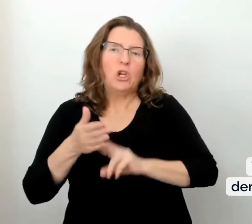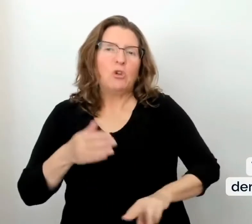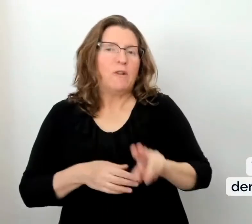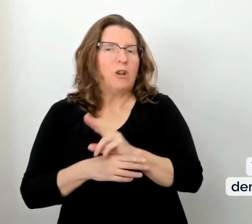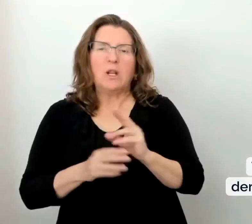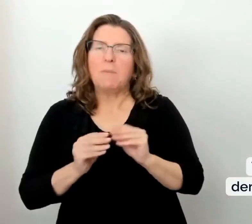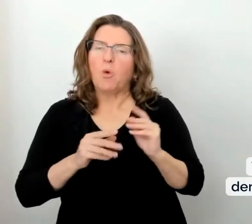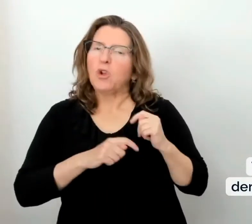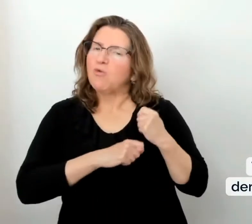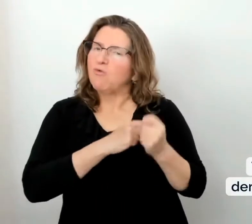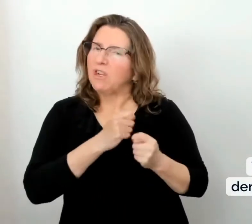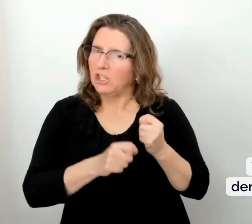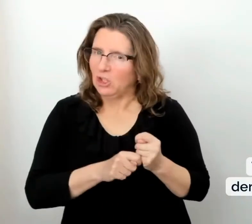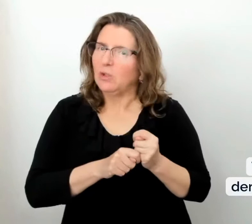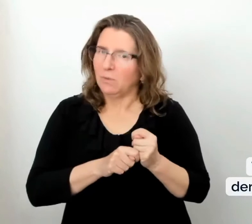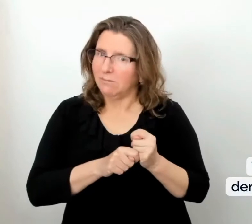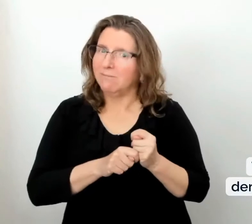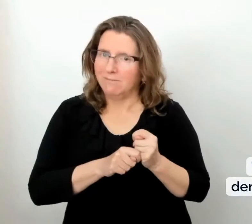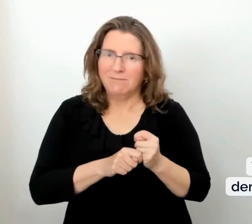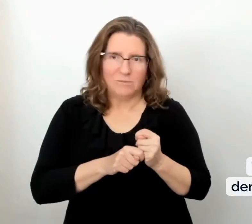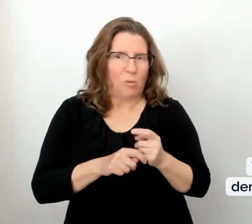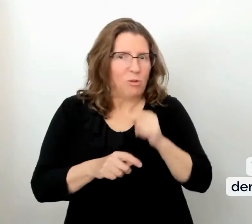Universities are far more traditional.